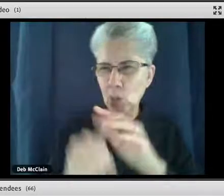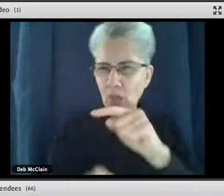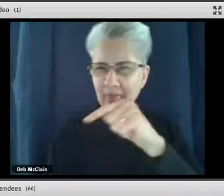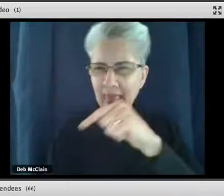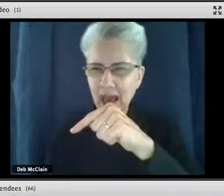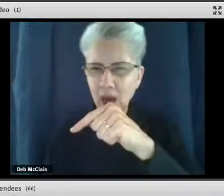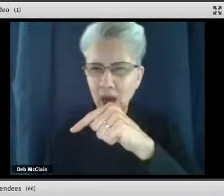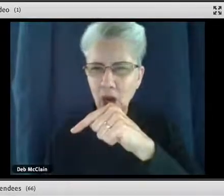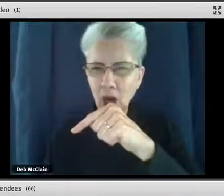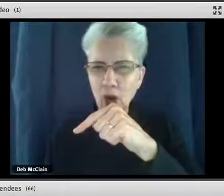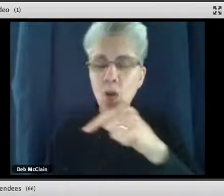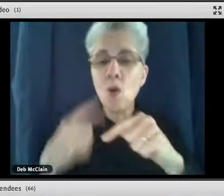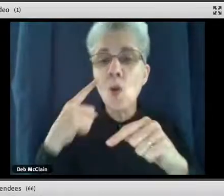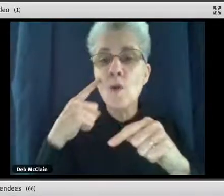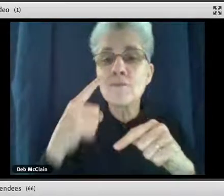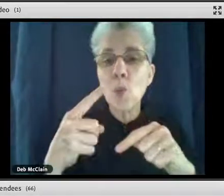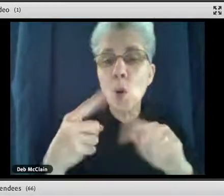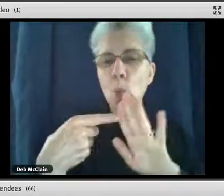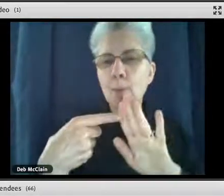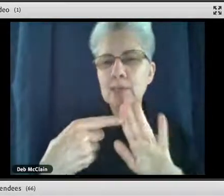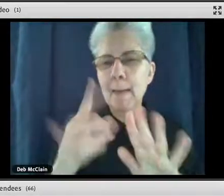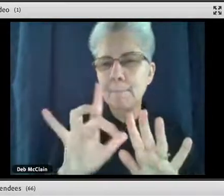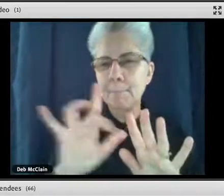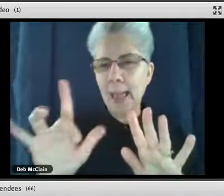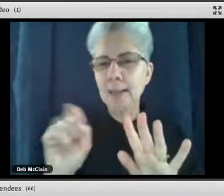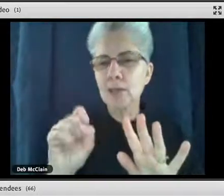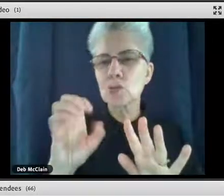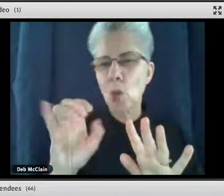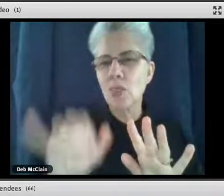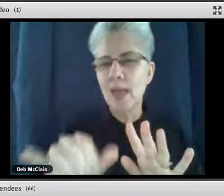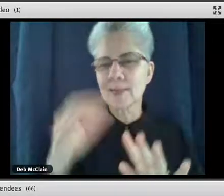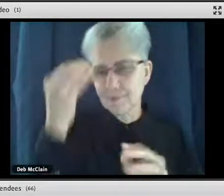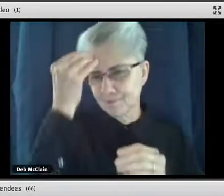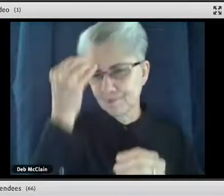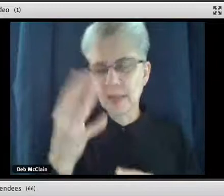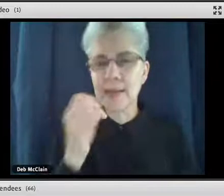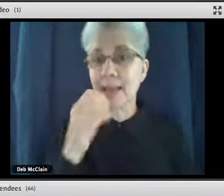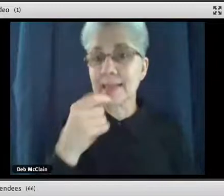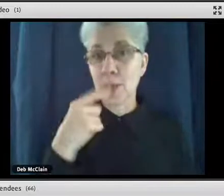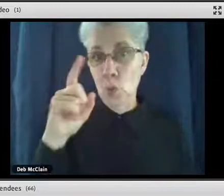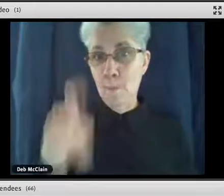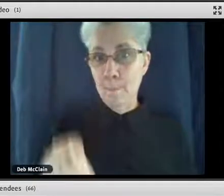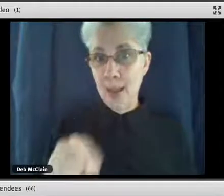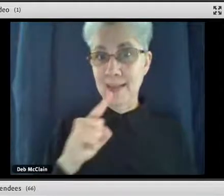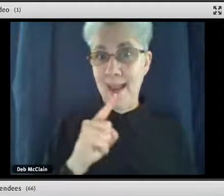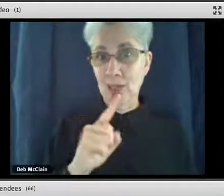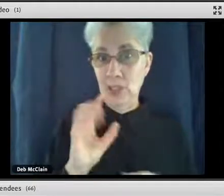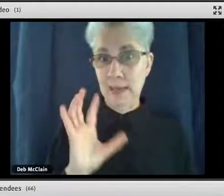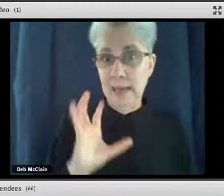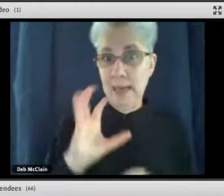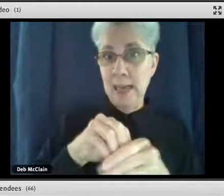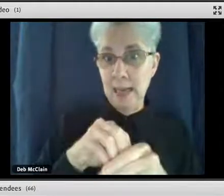is that symbol that you see there for to represent blank. Okay, so just as an FYI, it's not saying that you need